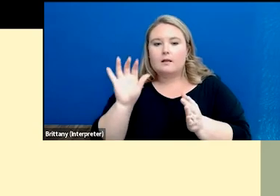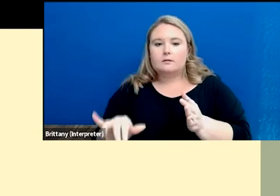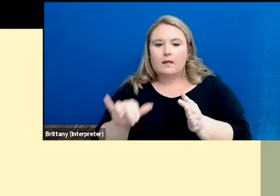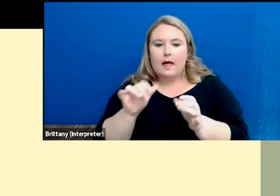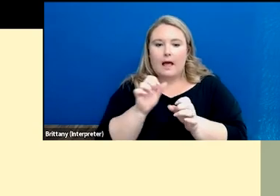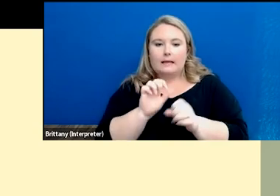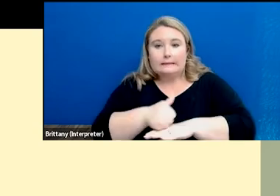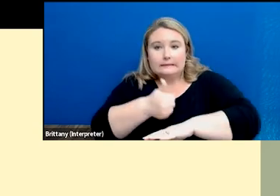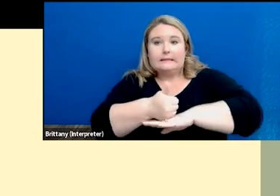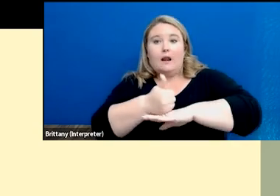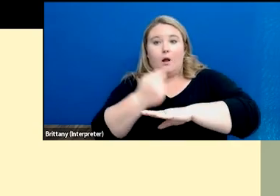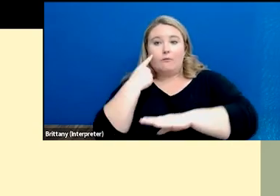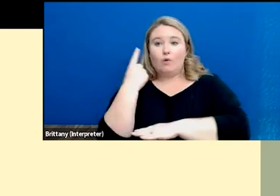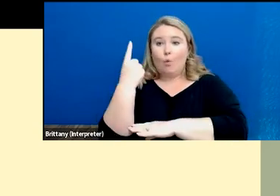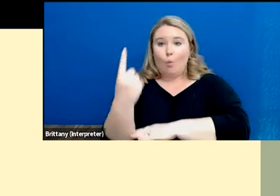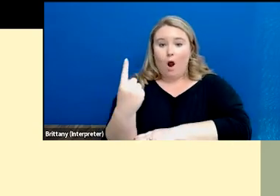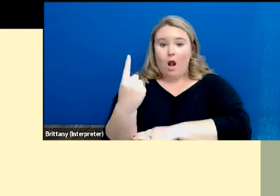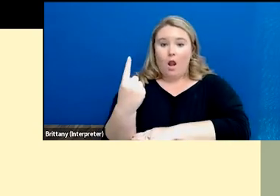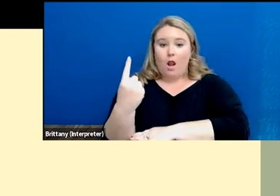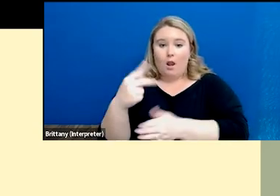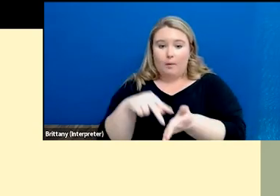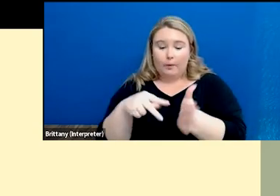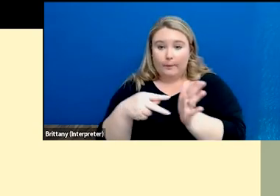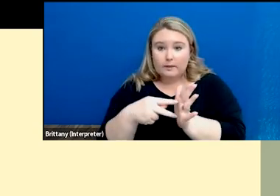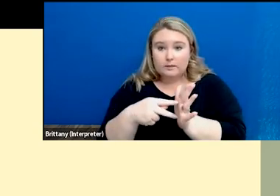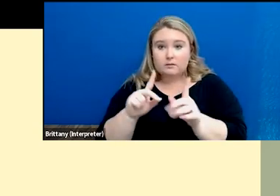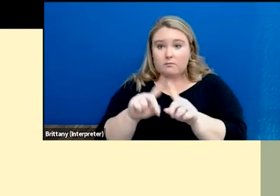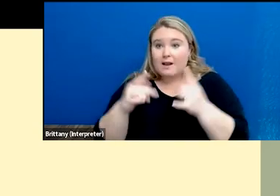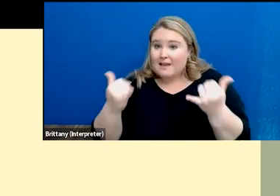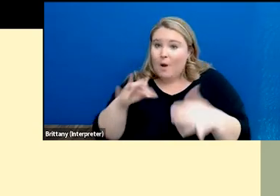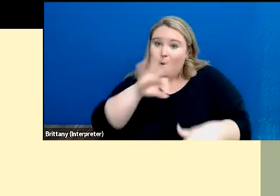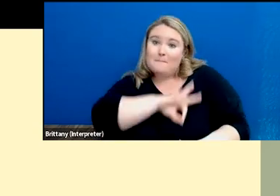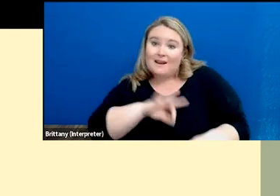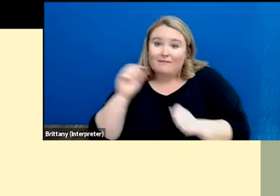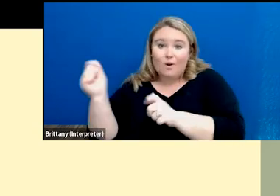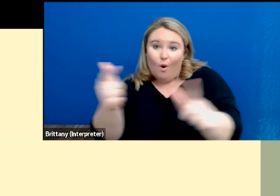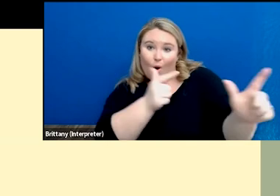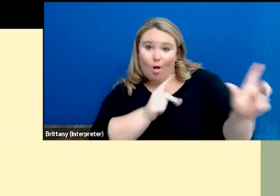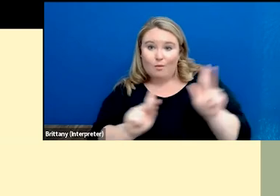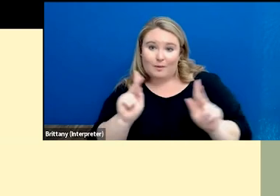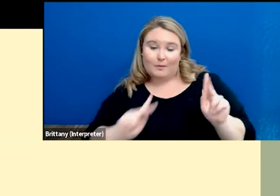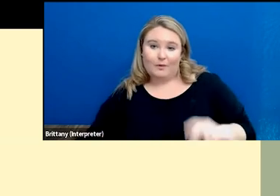that really has benefited everyone. And that's something that happens a lot in the disability world.